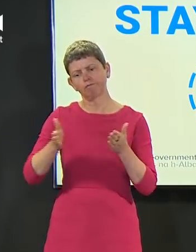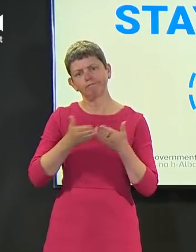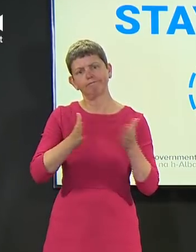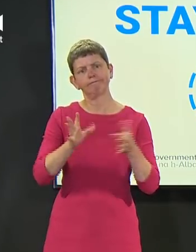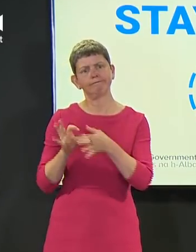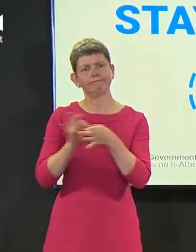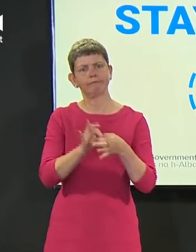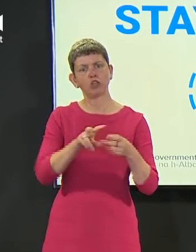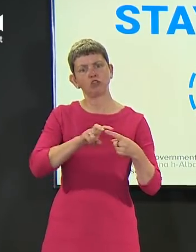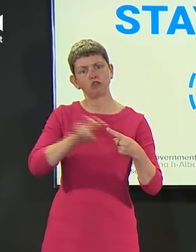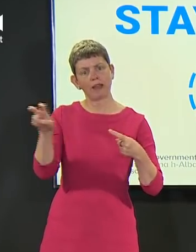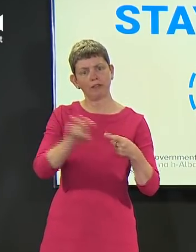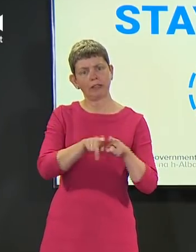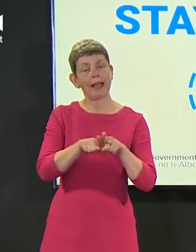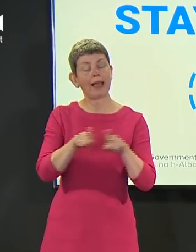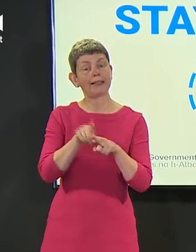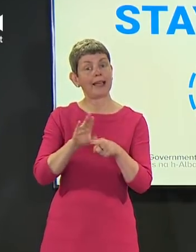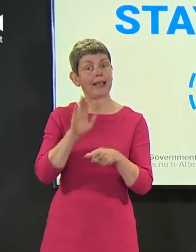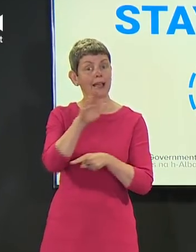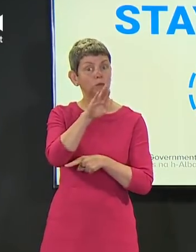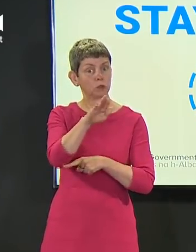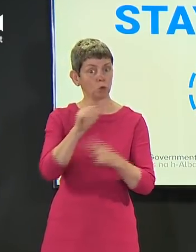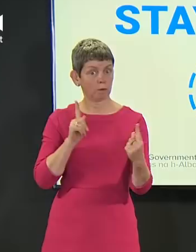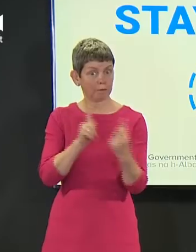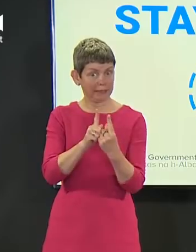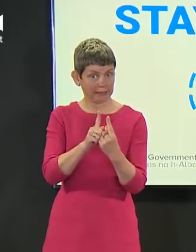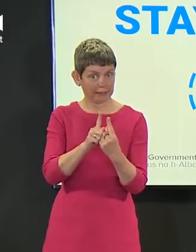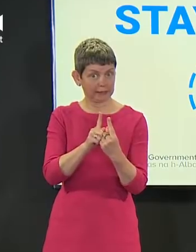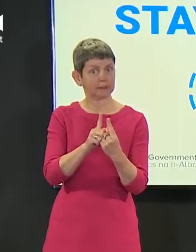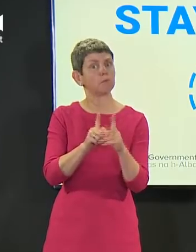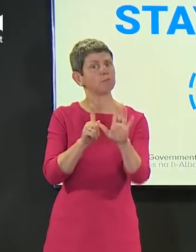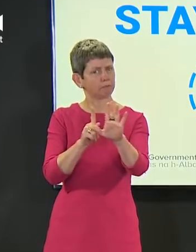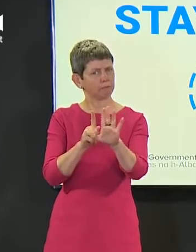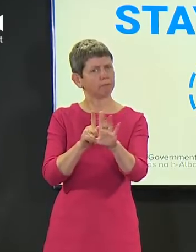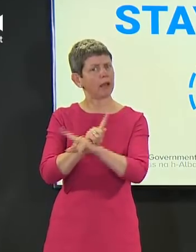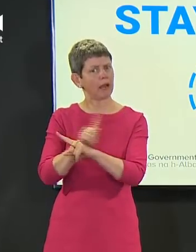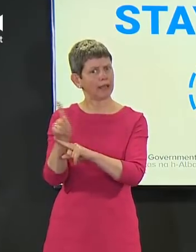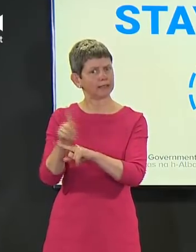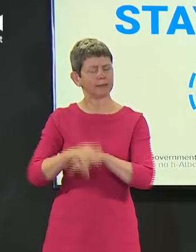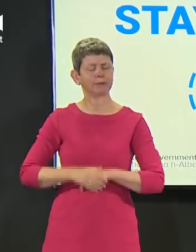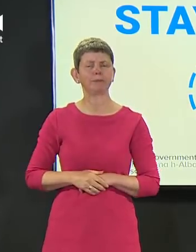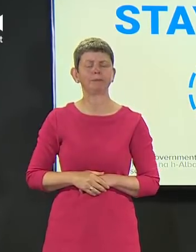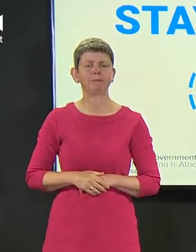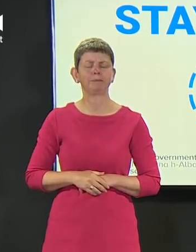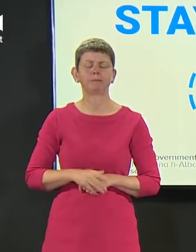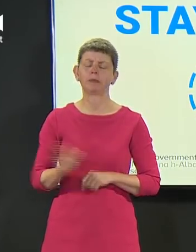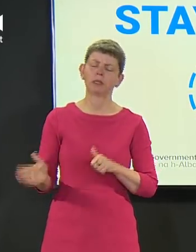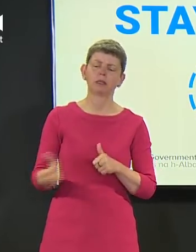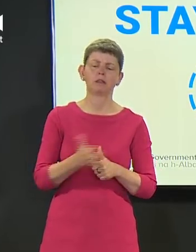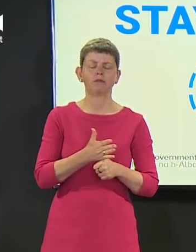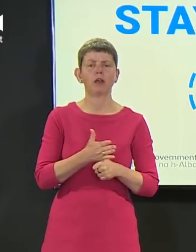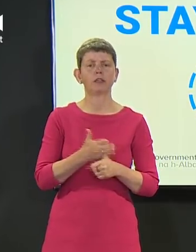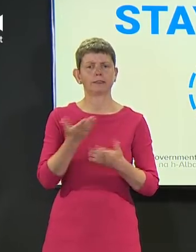and to outdoor meetings and I'll come back to that later firstly though i will give you today's